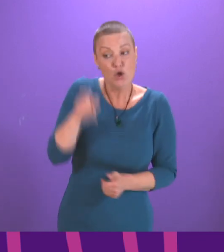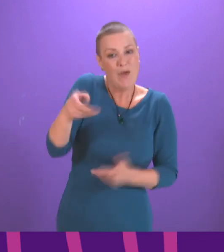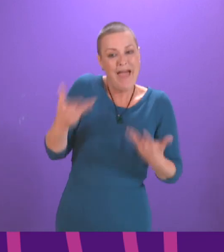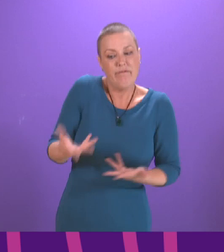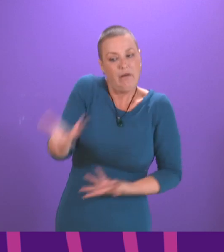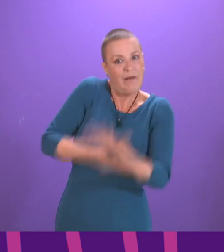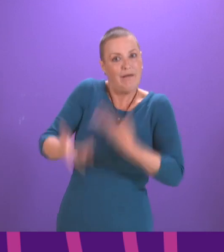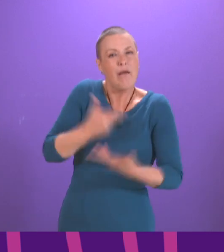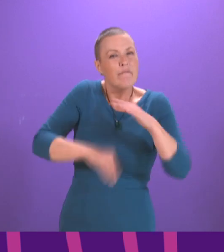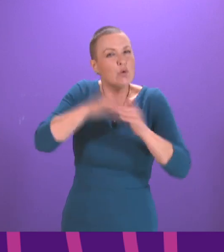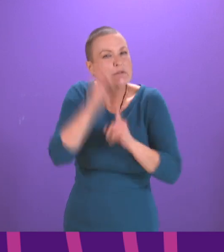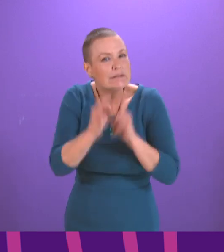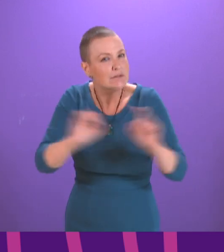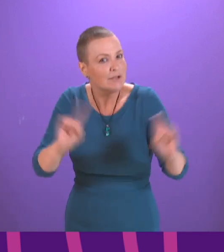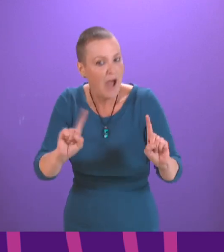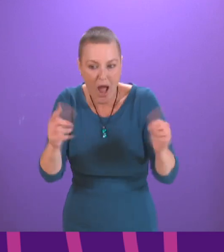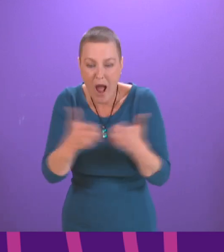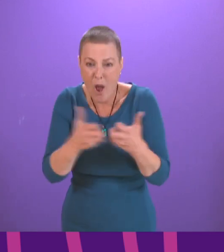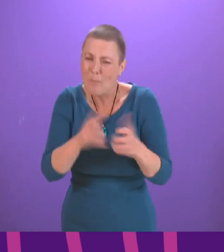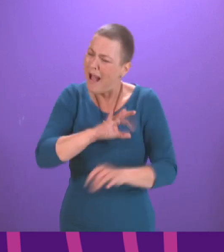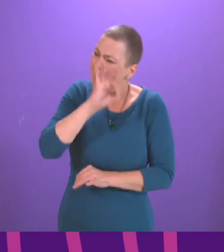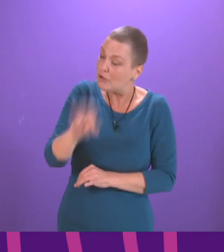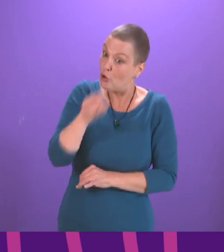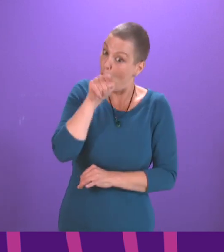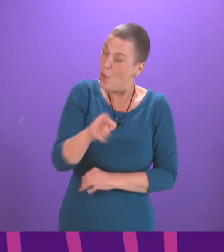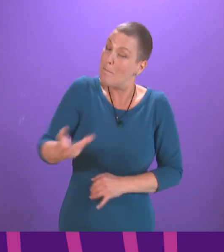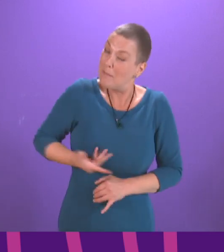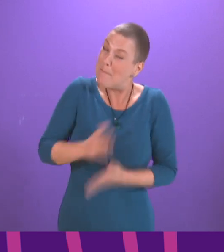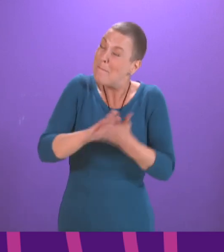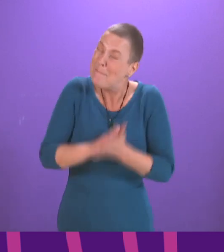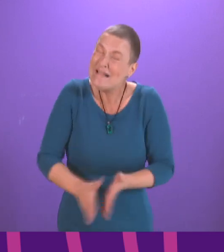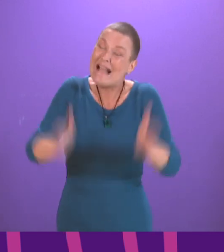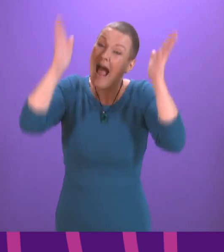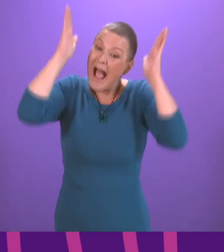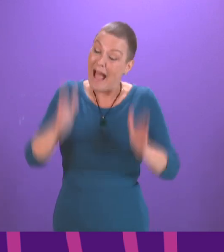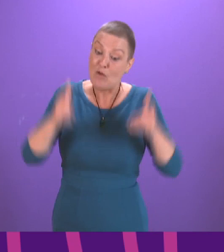I ask the First Minister whether those businesses will be legally required to close. If not,